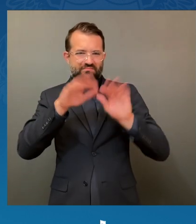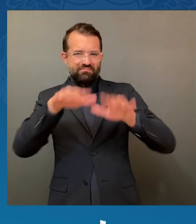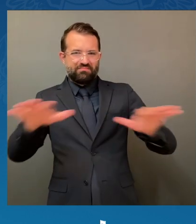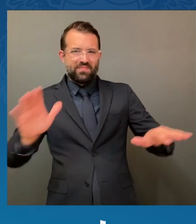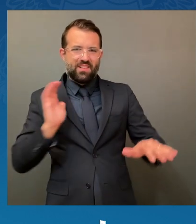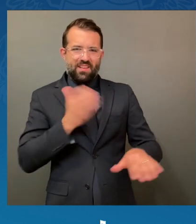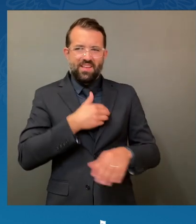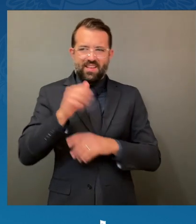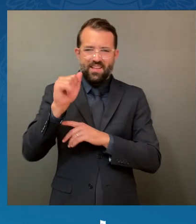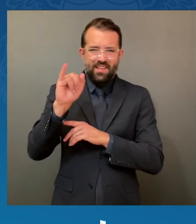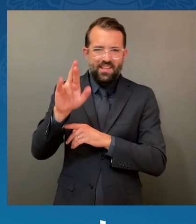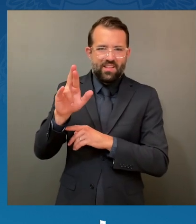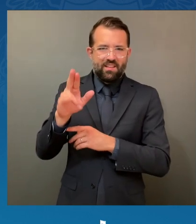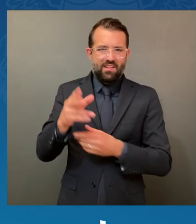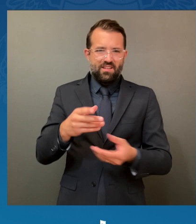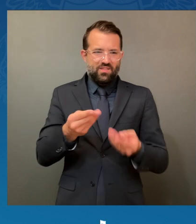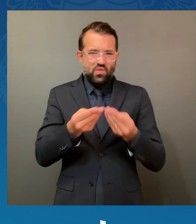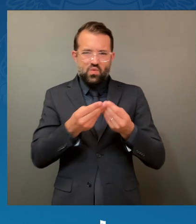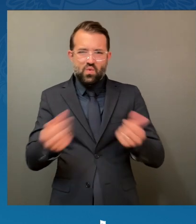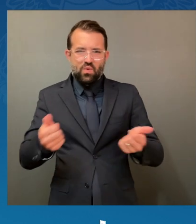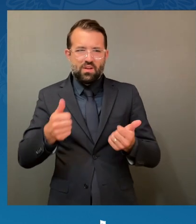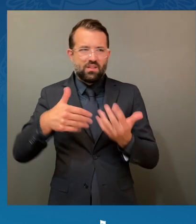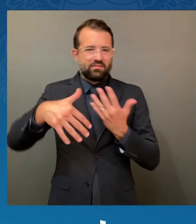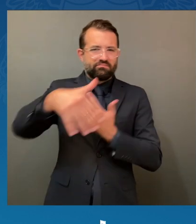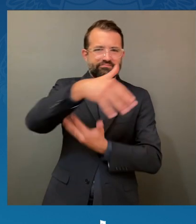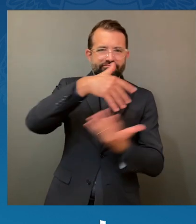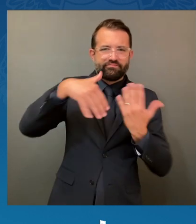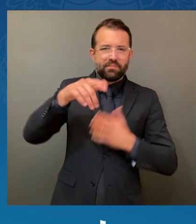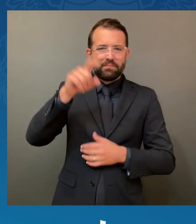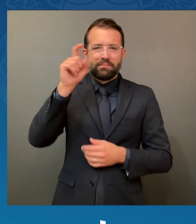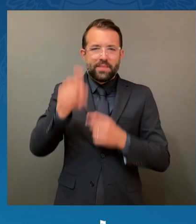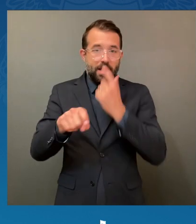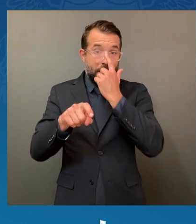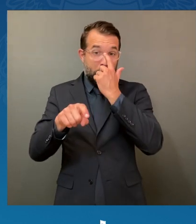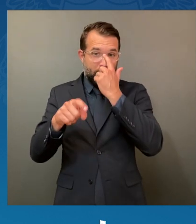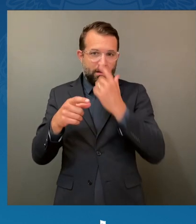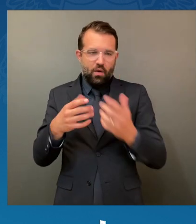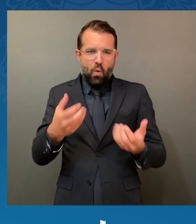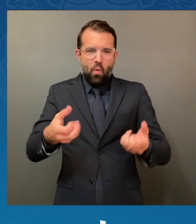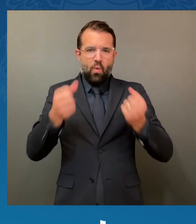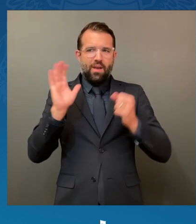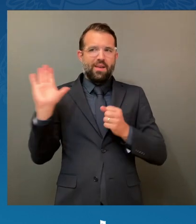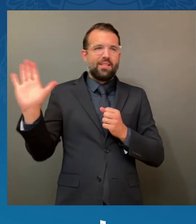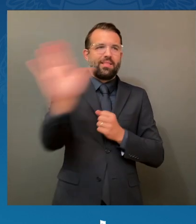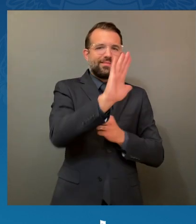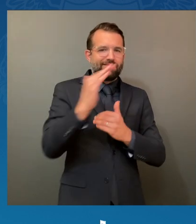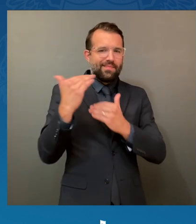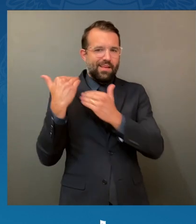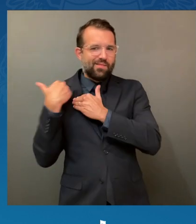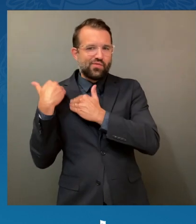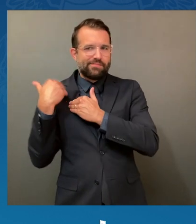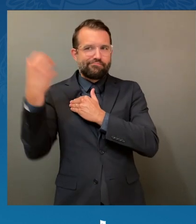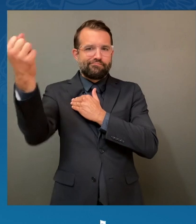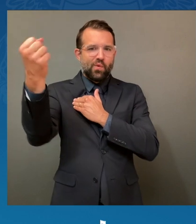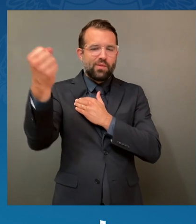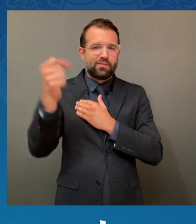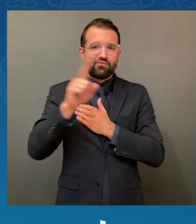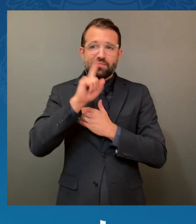It means connecting families in rural communities and Indian Country with affordable, reliable clean electricity.